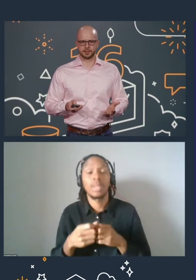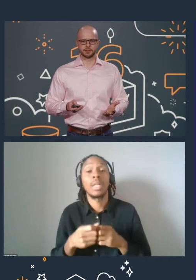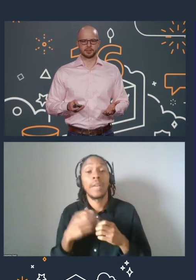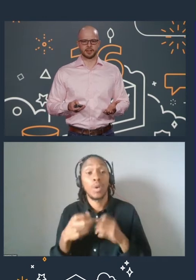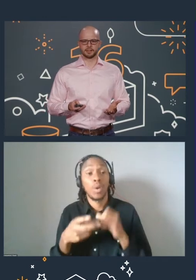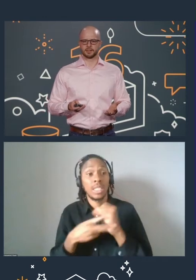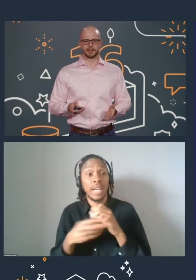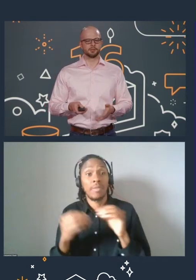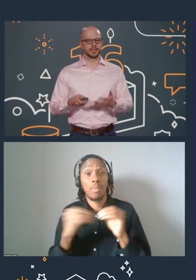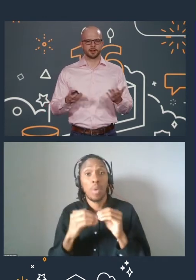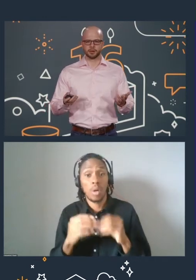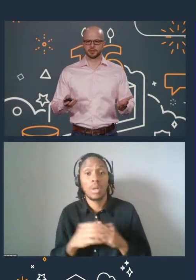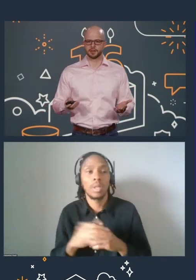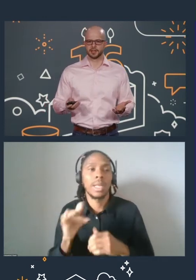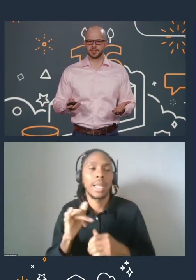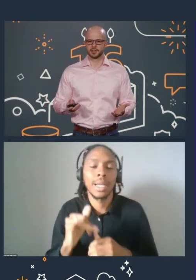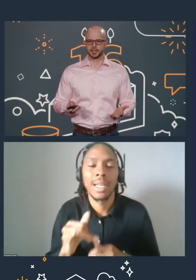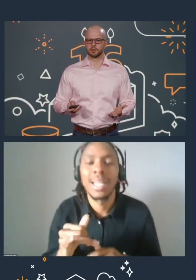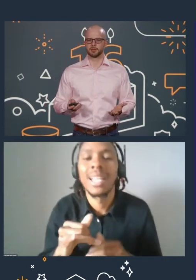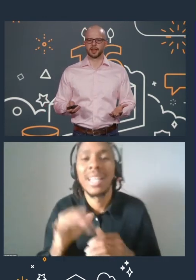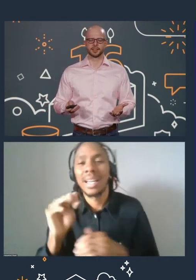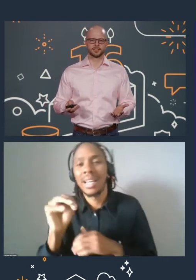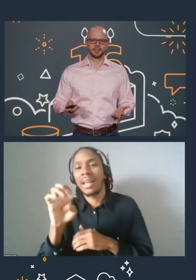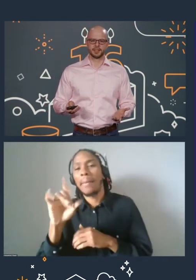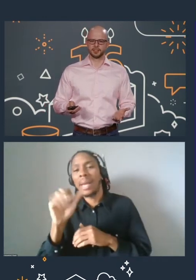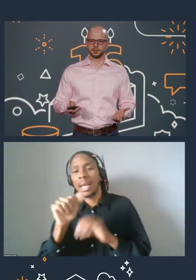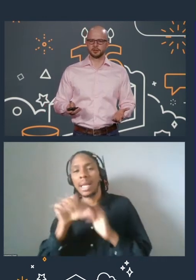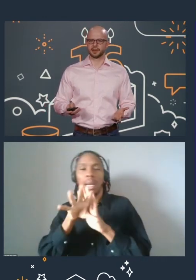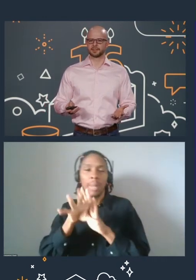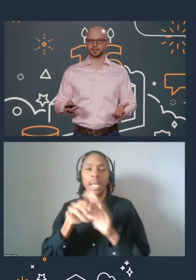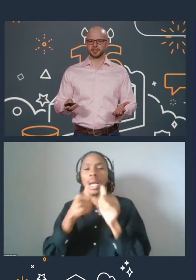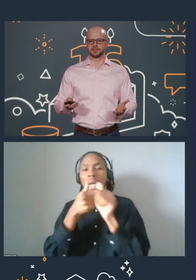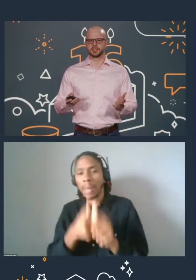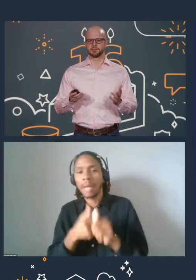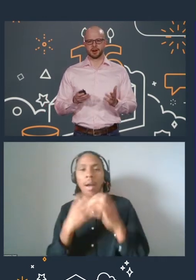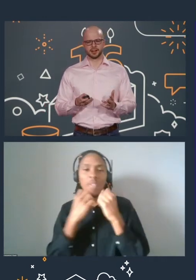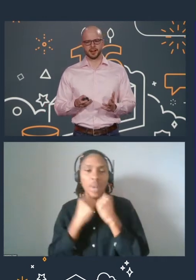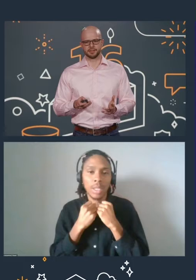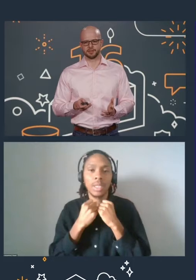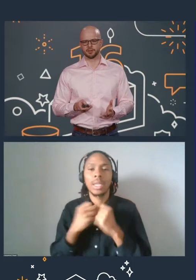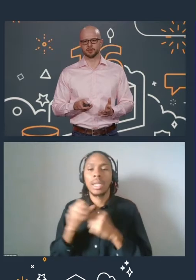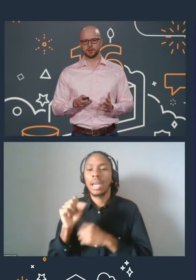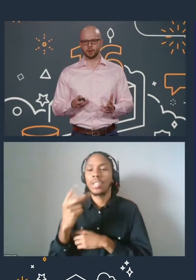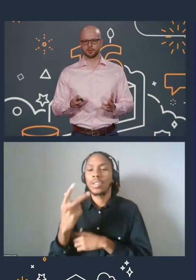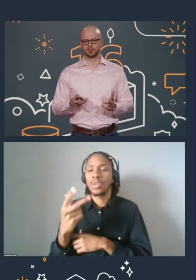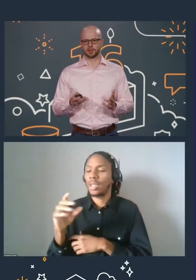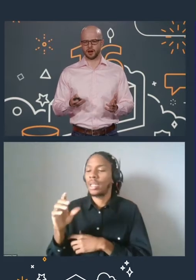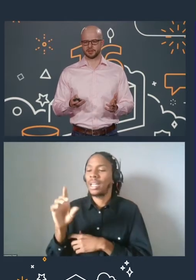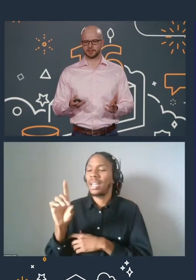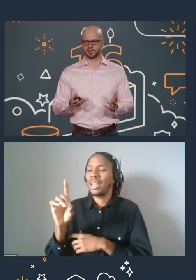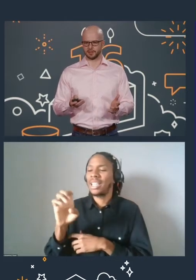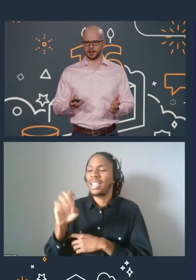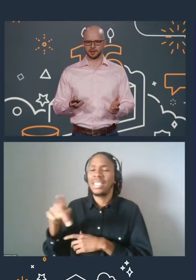for use cases like media preservation and compliance, use S3 Glacier Deep Archive for the lowest cost in the cloud,